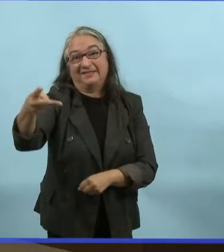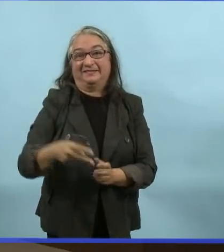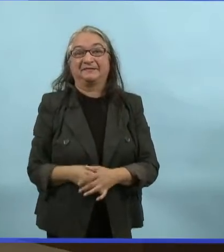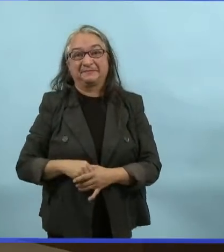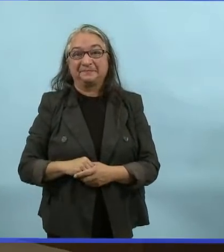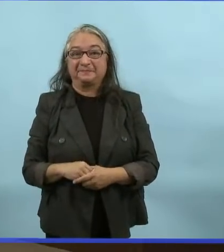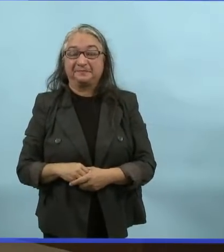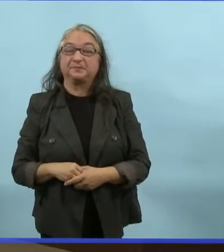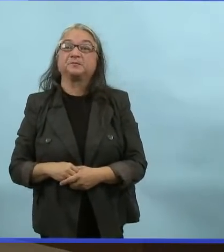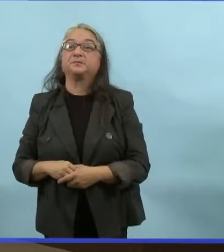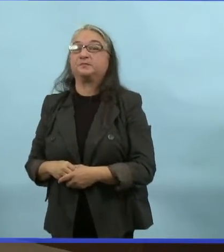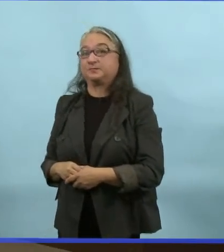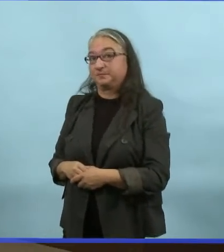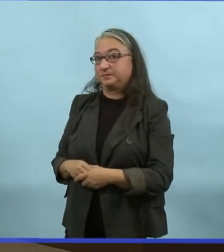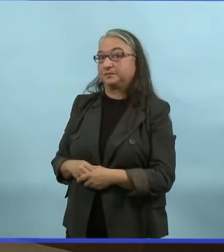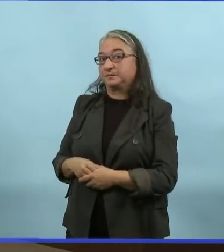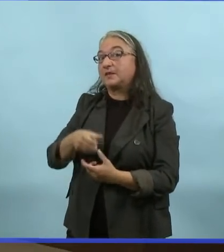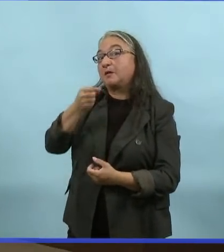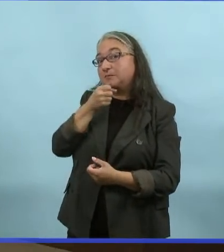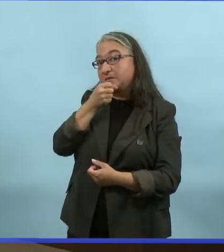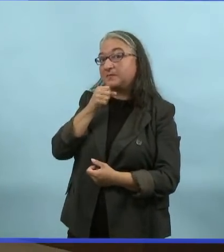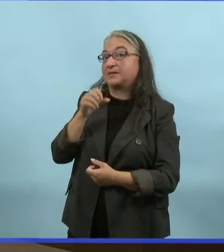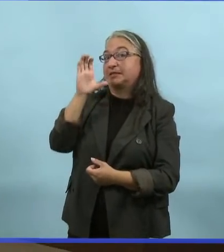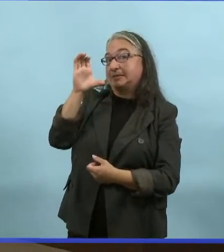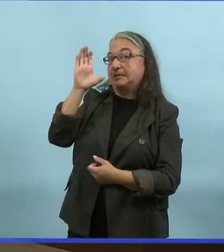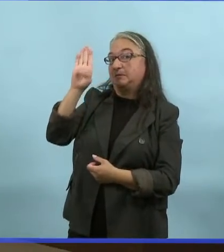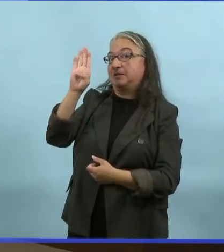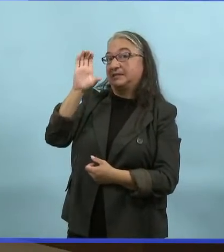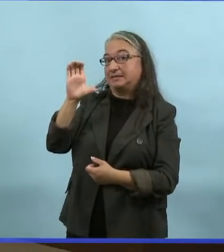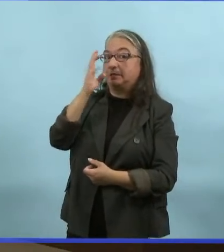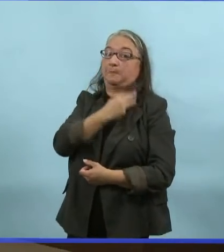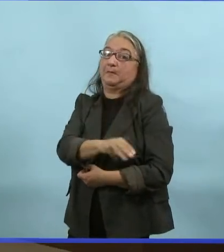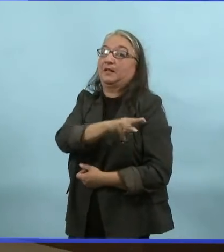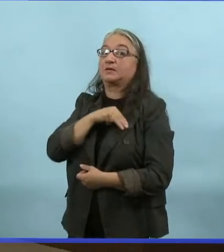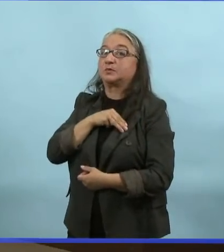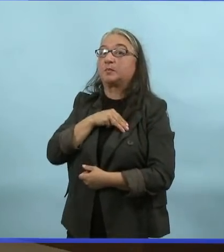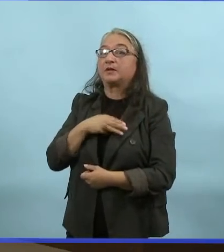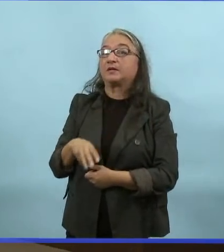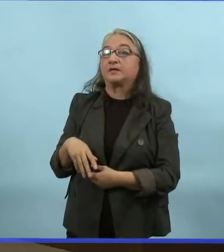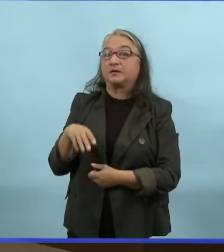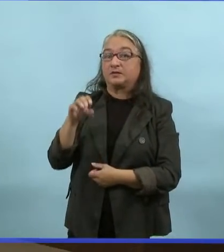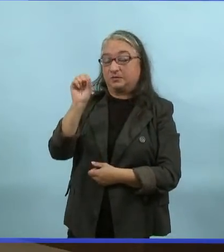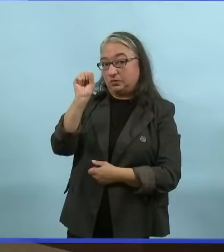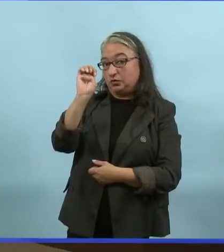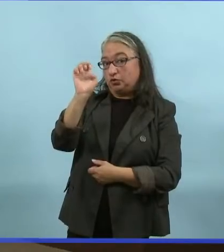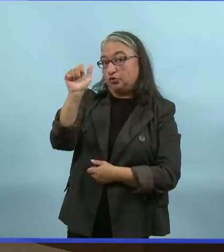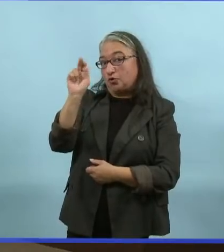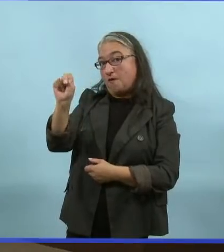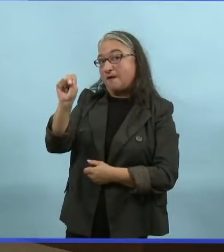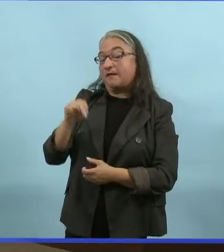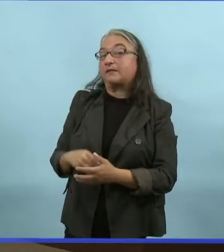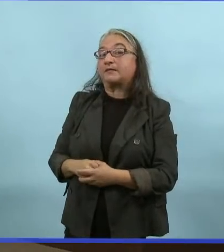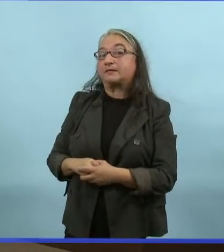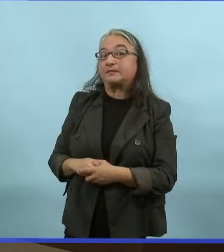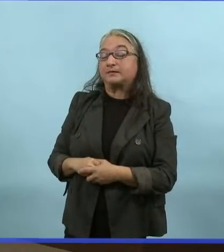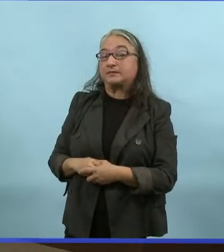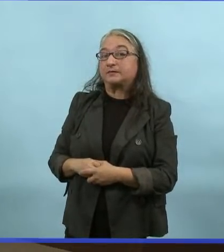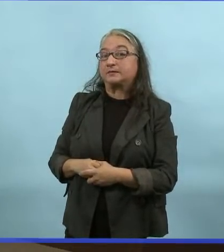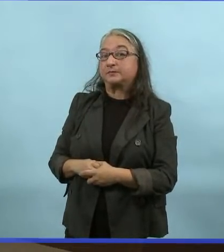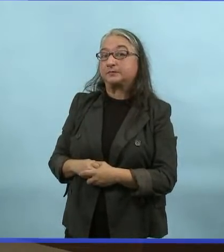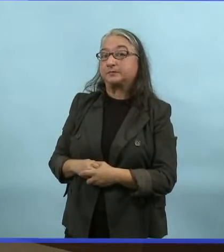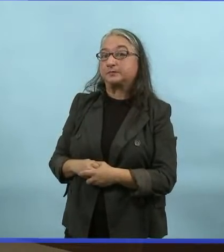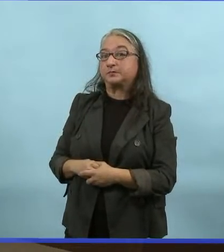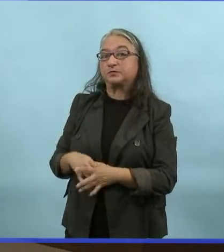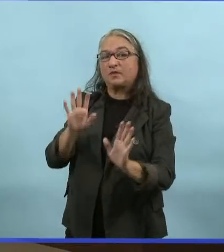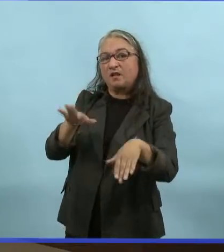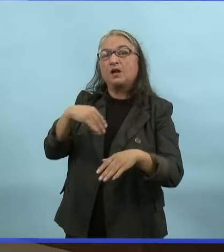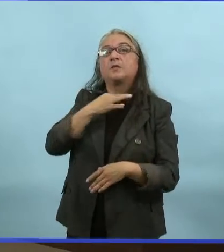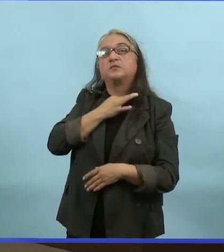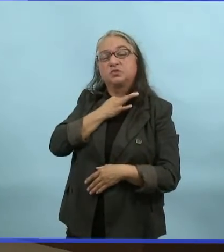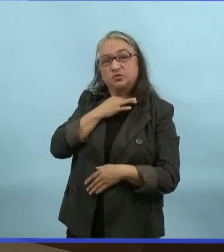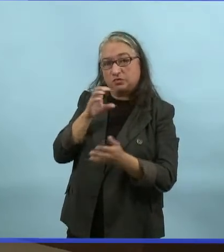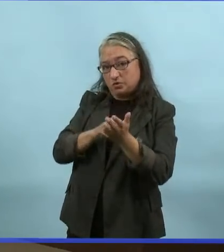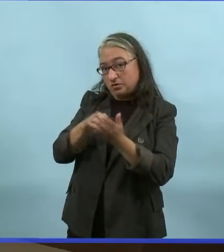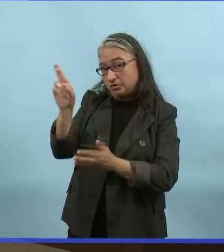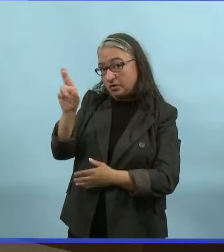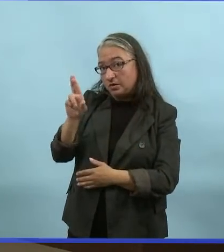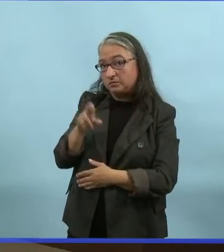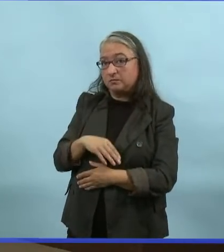from cbc Manitoba sean Dr. rusin have you been briefed by Manitoba justice officials the police